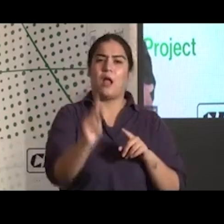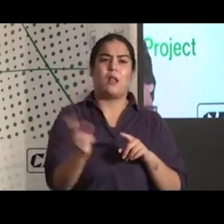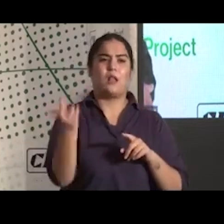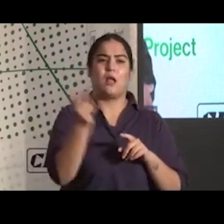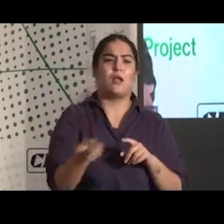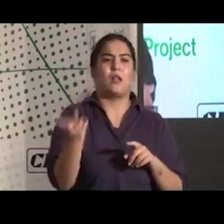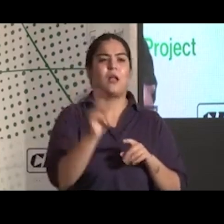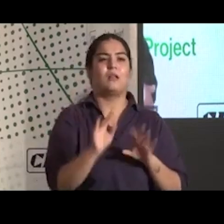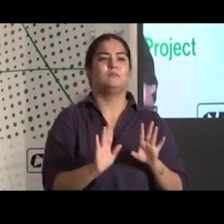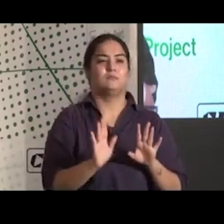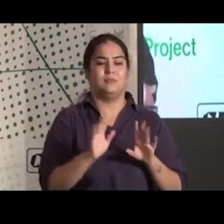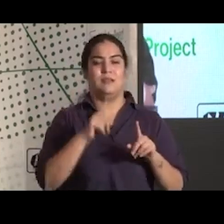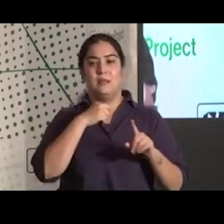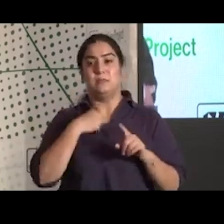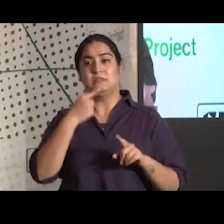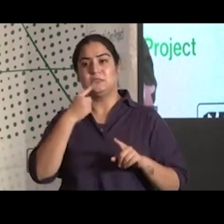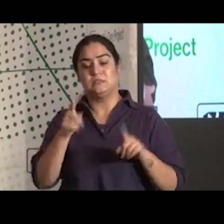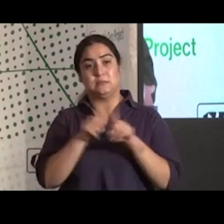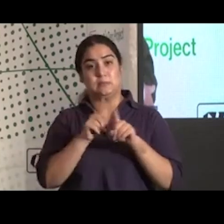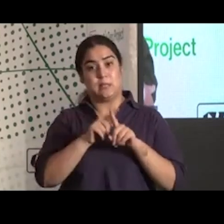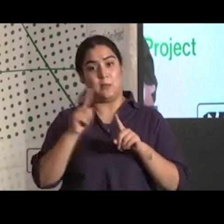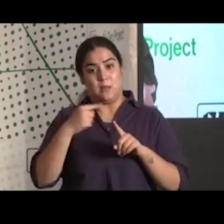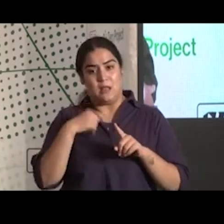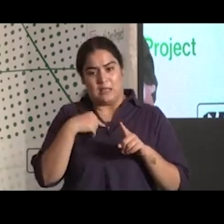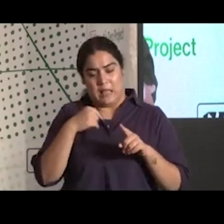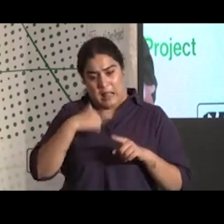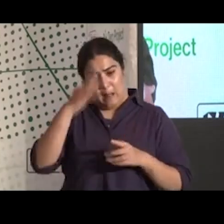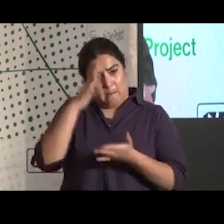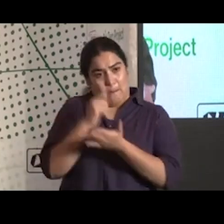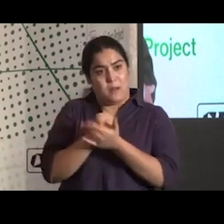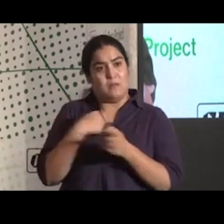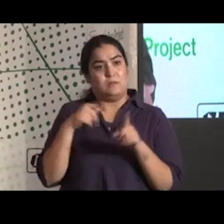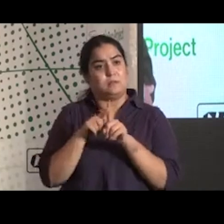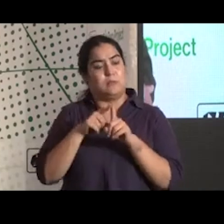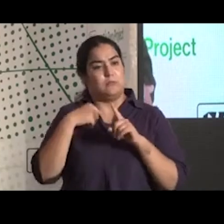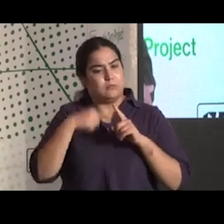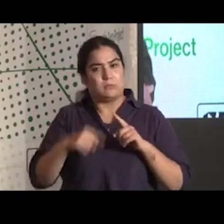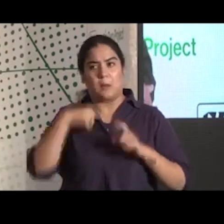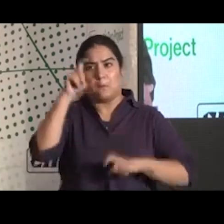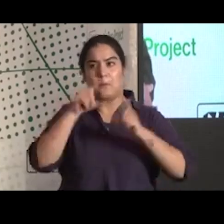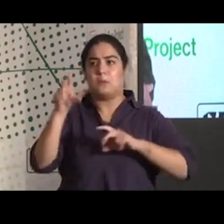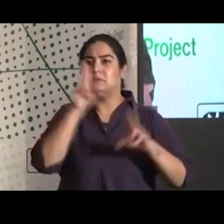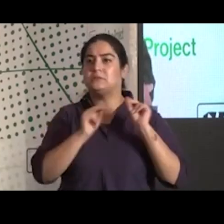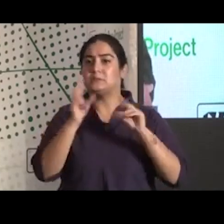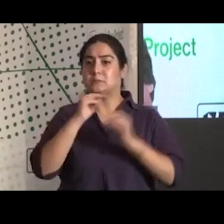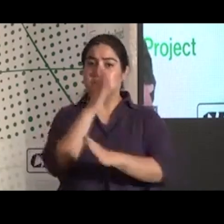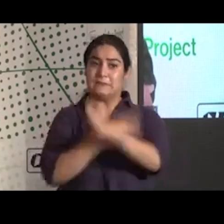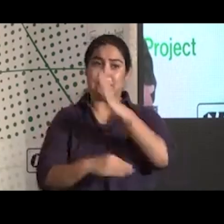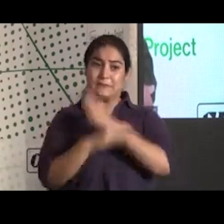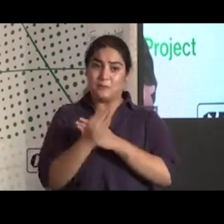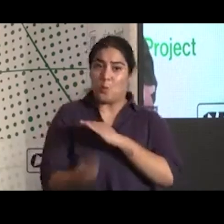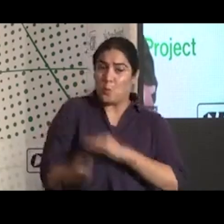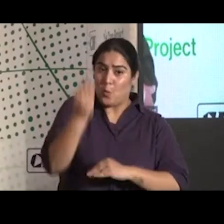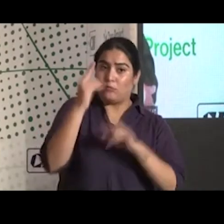I basically will even that the Lord. And today we heard probably more about BWT disability and we want you know,